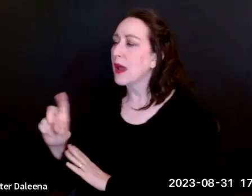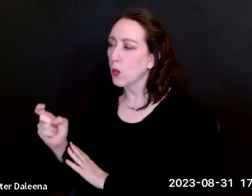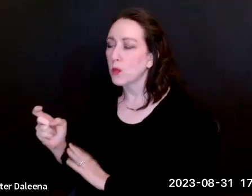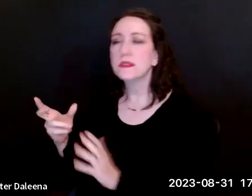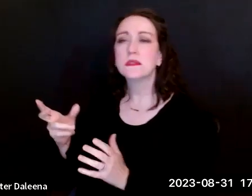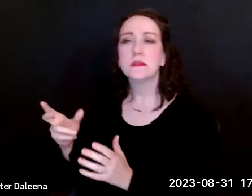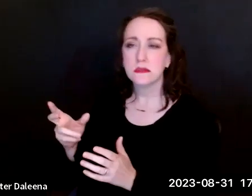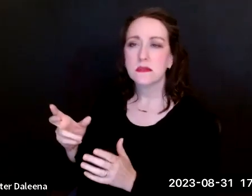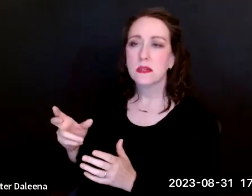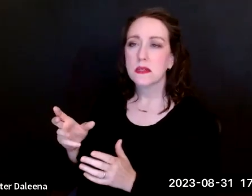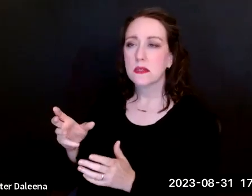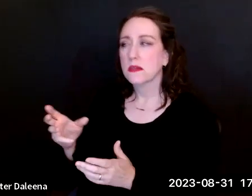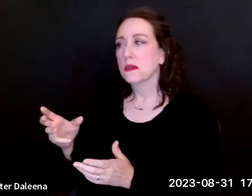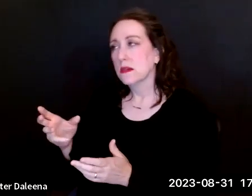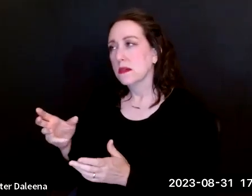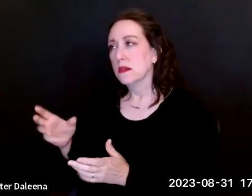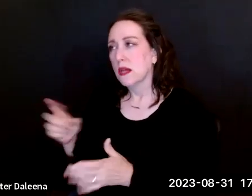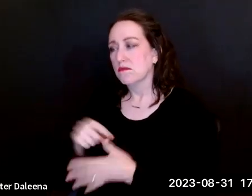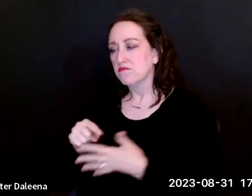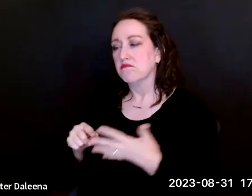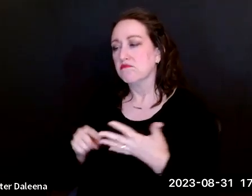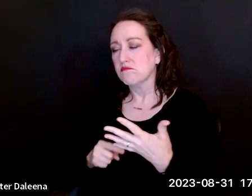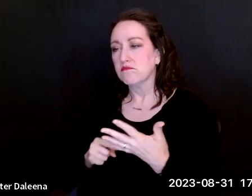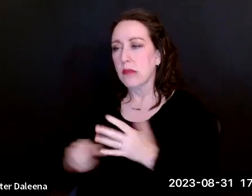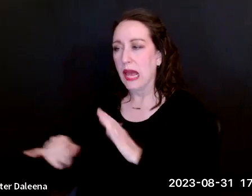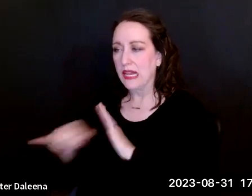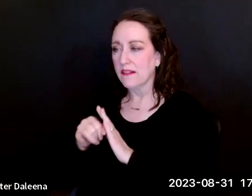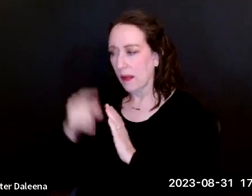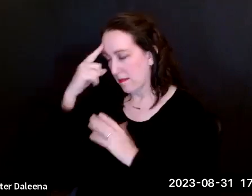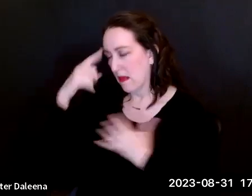um and and you know do these treat these identifiable mental health conditions as a